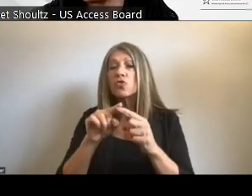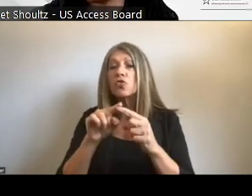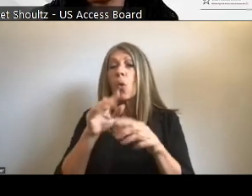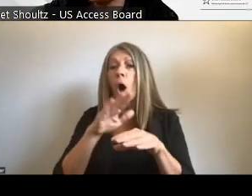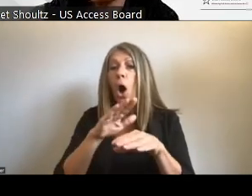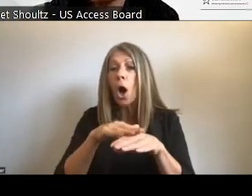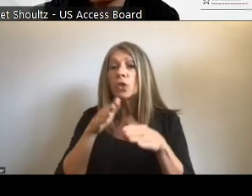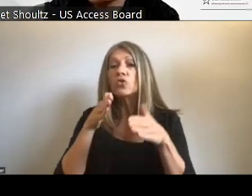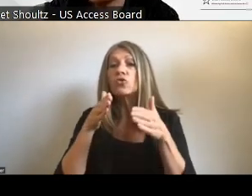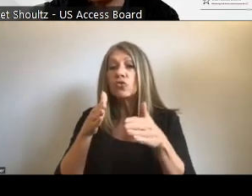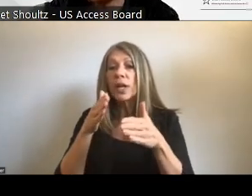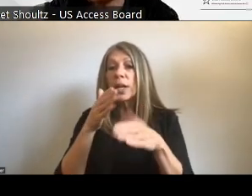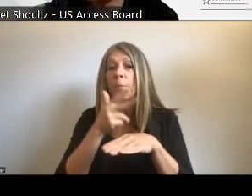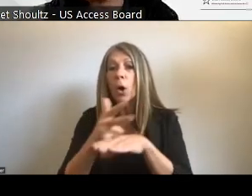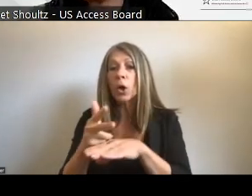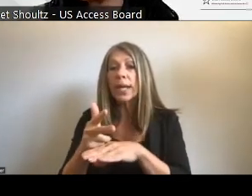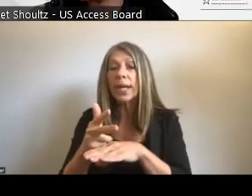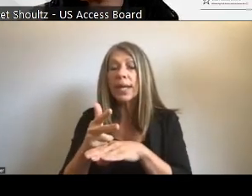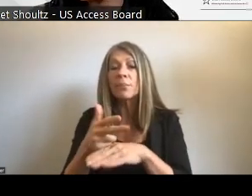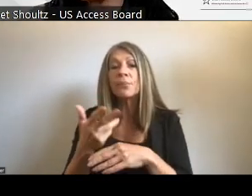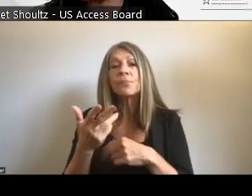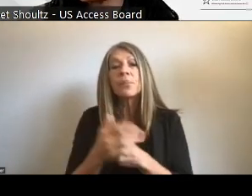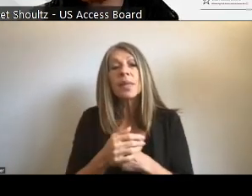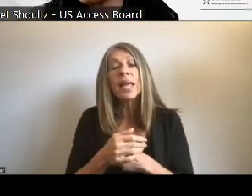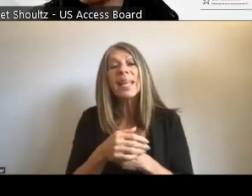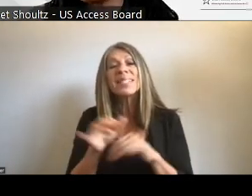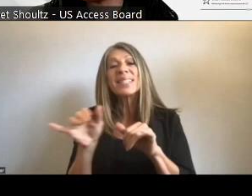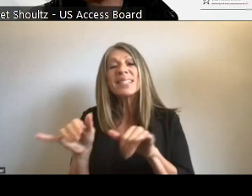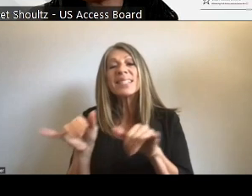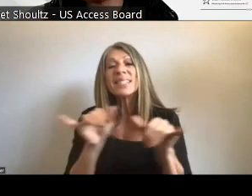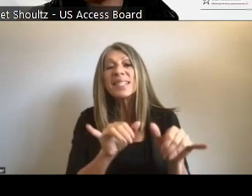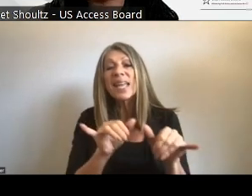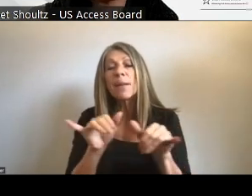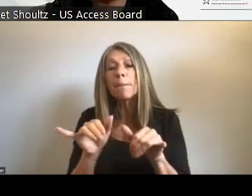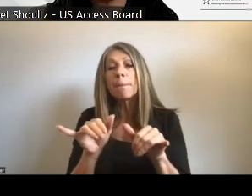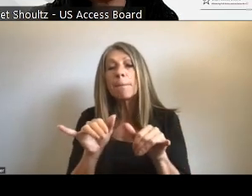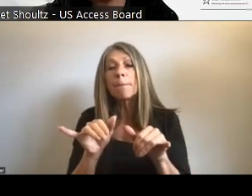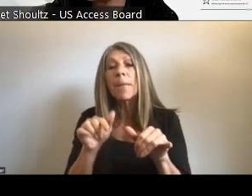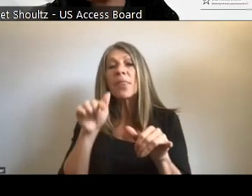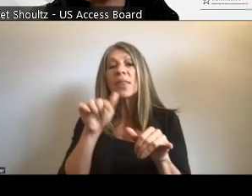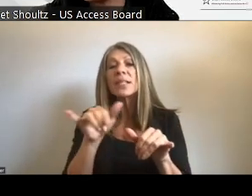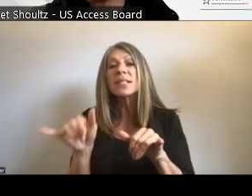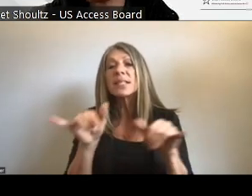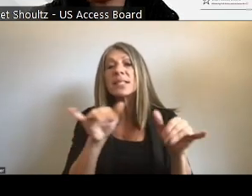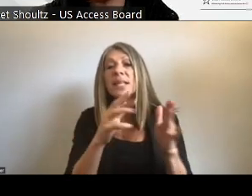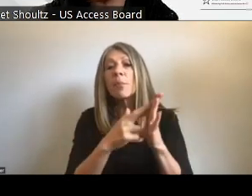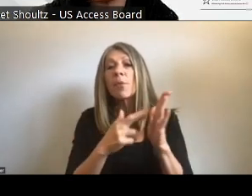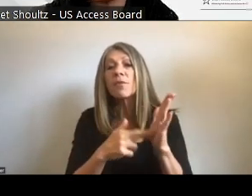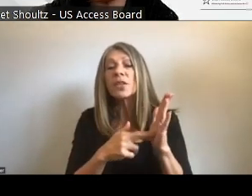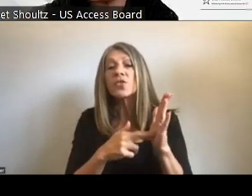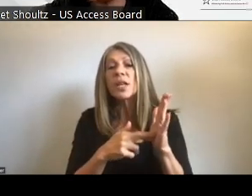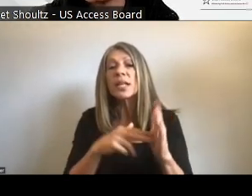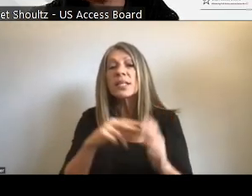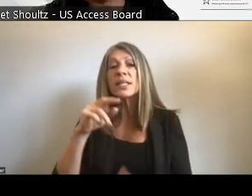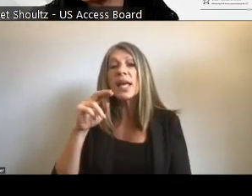parking, and it's essentially the same as, this is the same provision in the NPRM as it